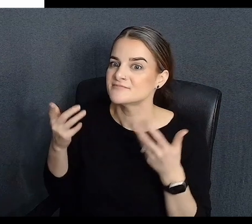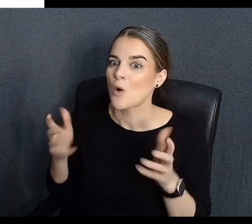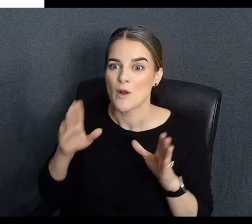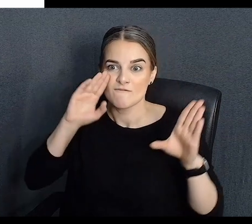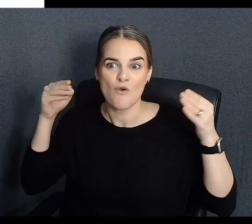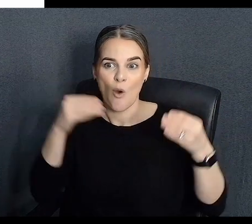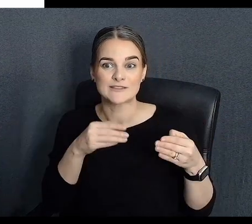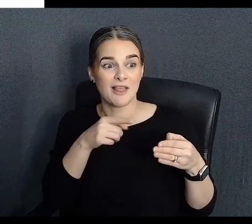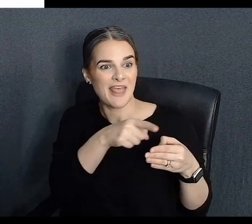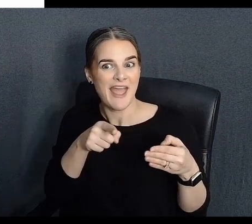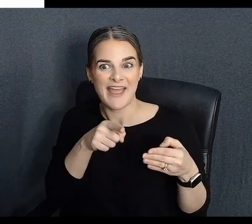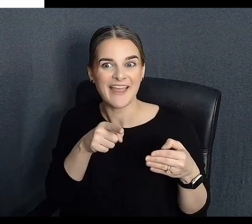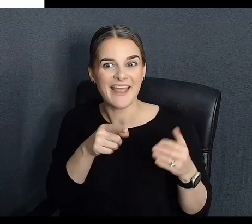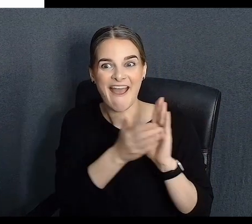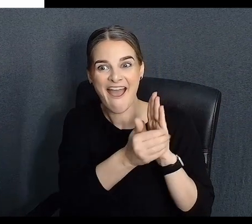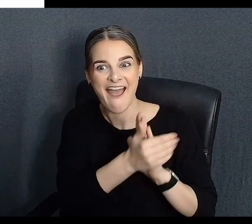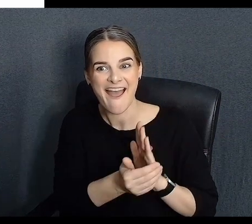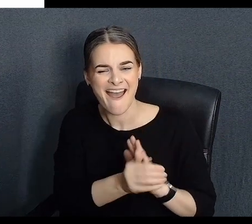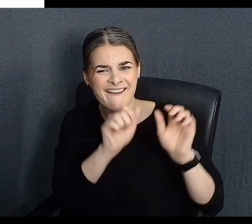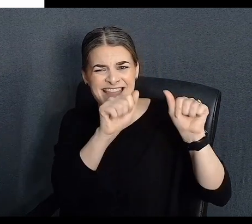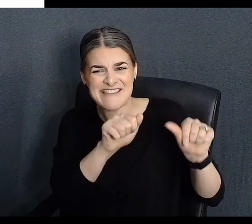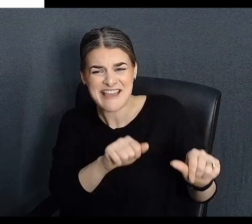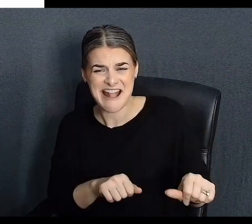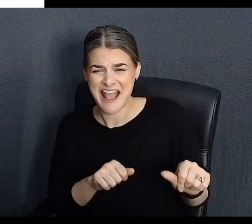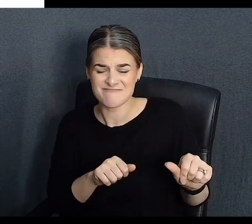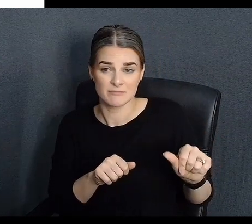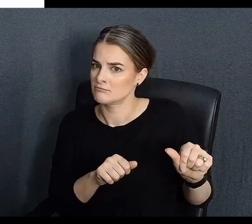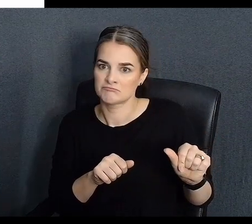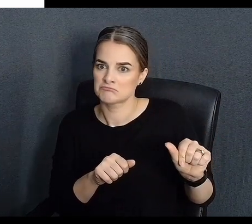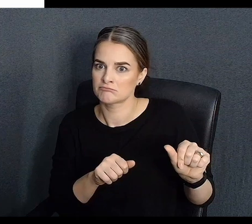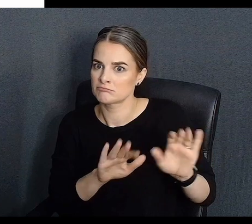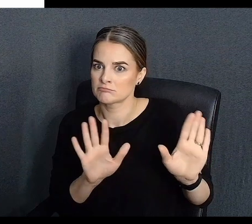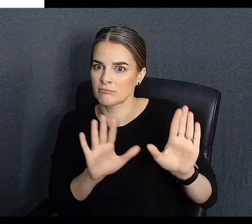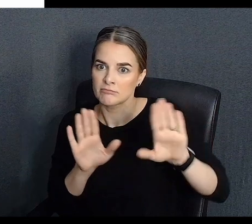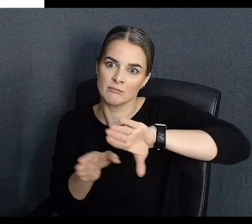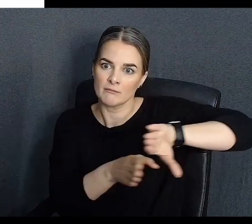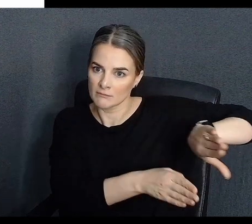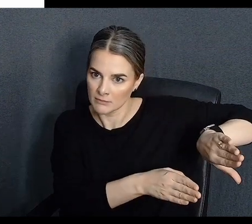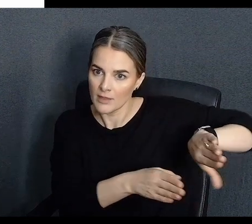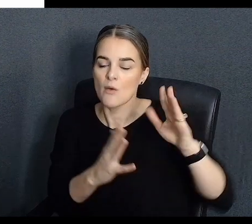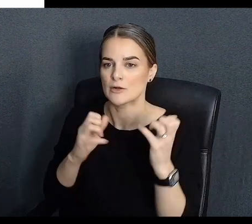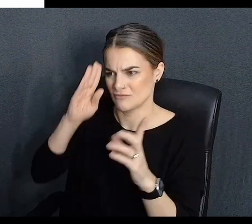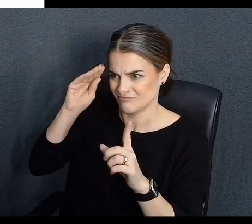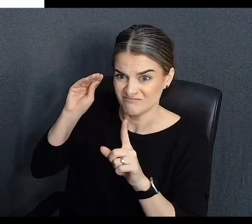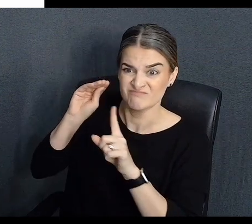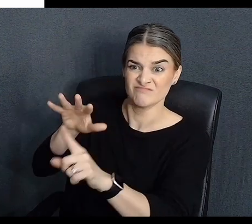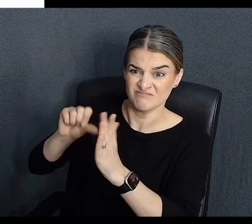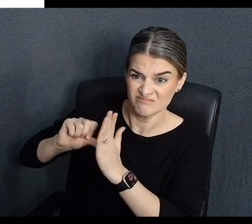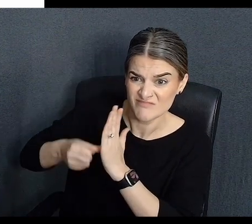that the person can do. In a lot of cases, we really want to highlight the things that are hard, or that a person can't do.